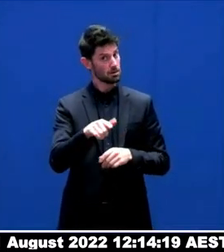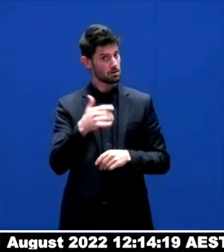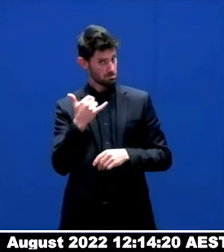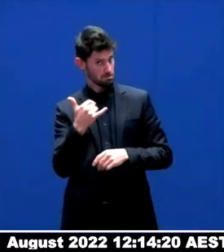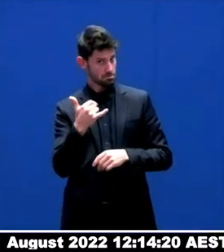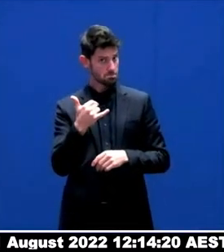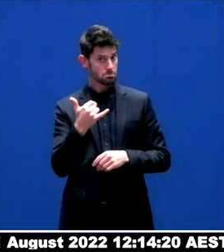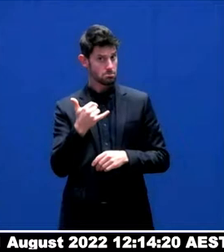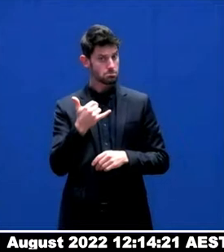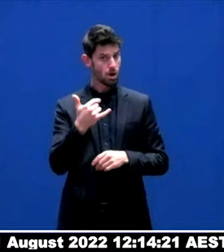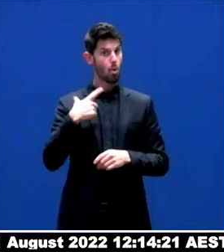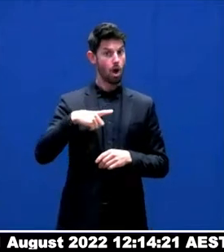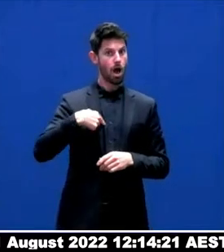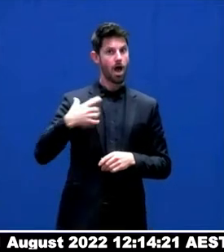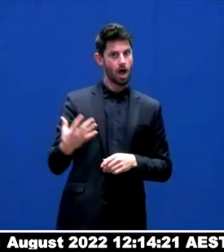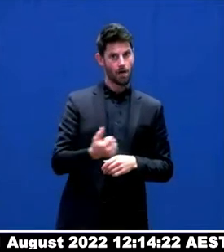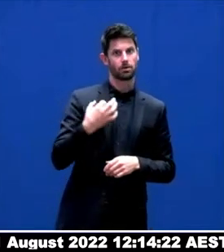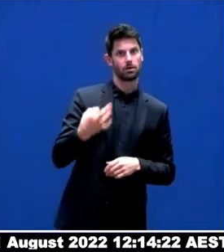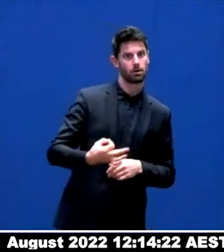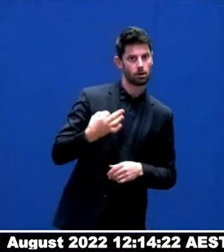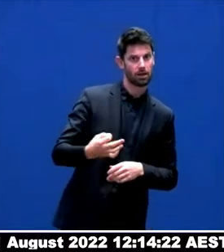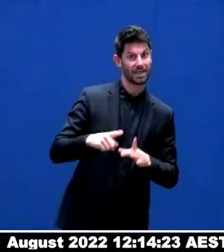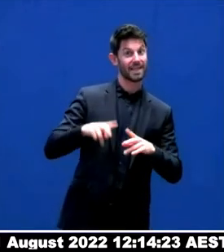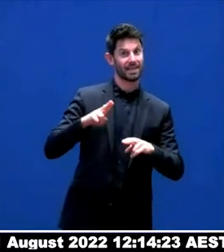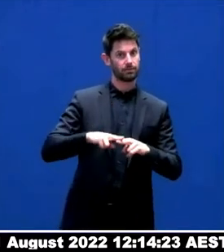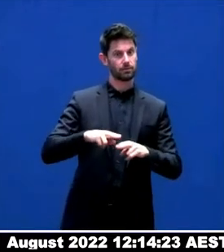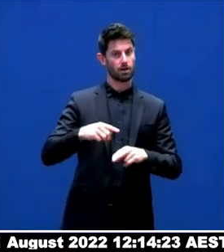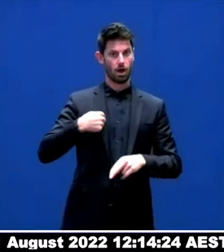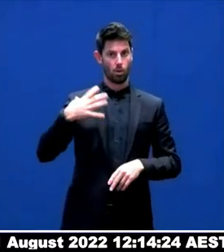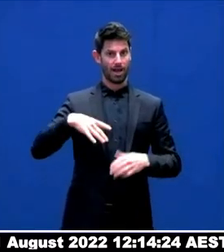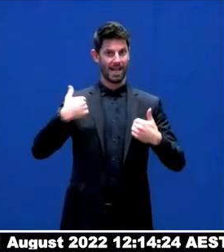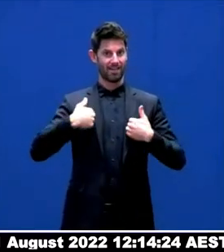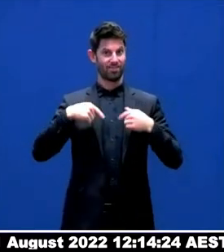bearing on the housing stock available in that area, and if that's your preference to